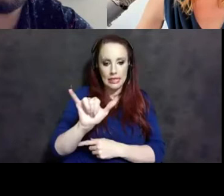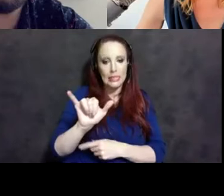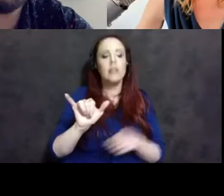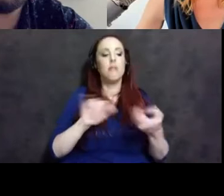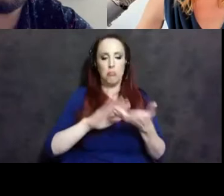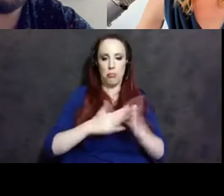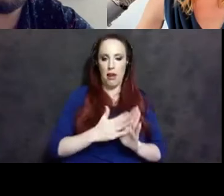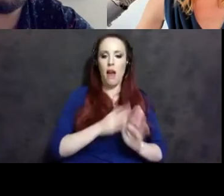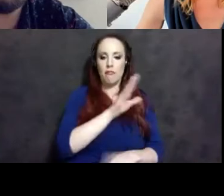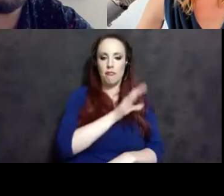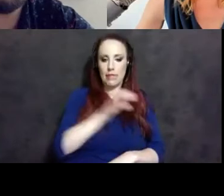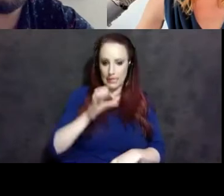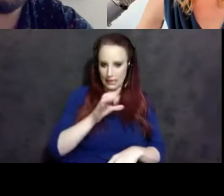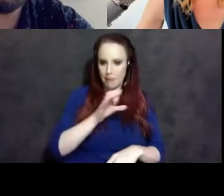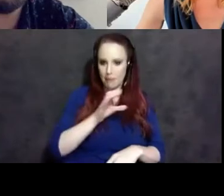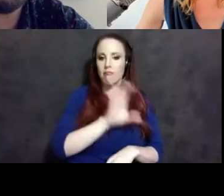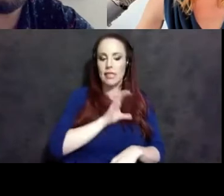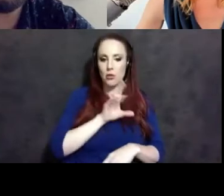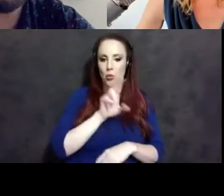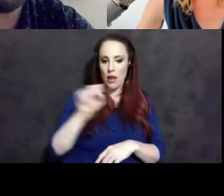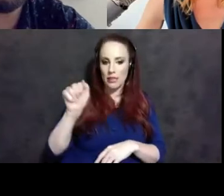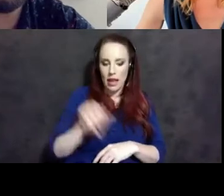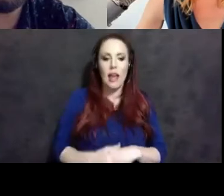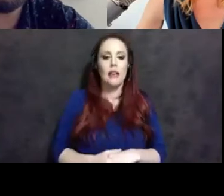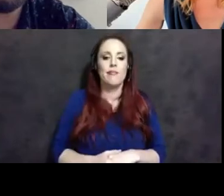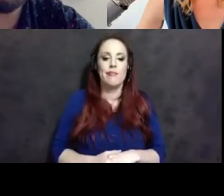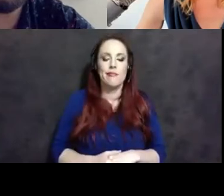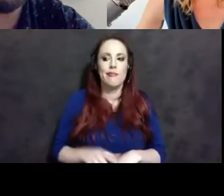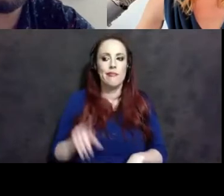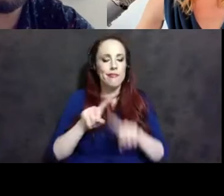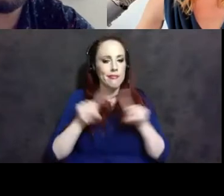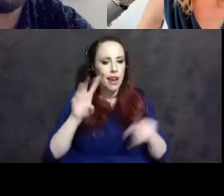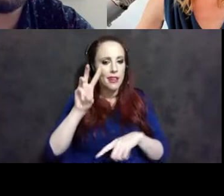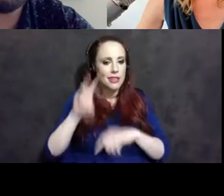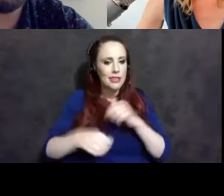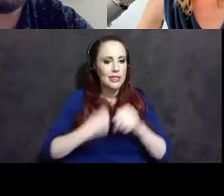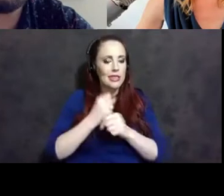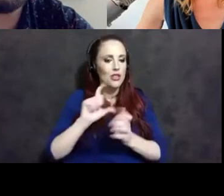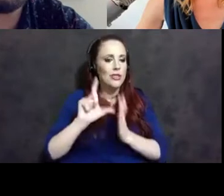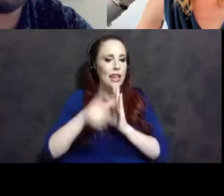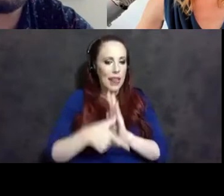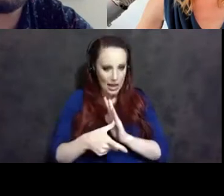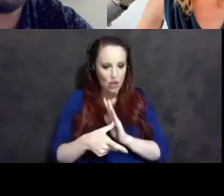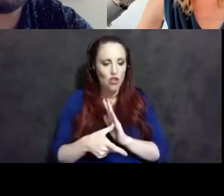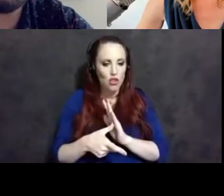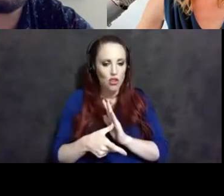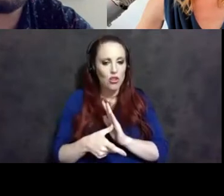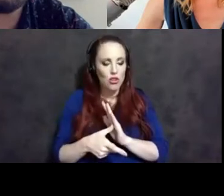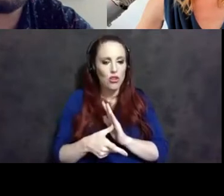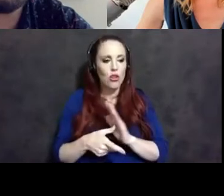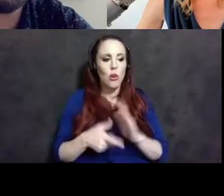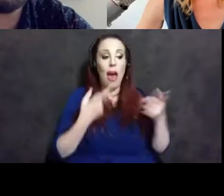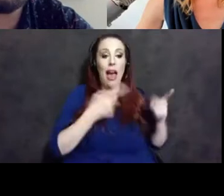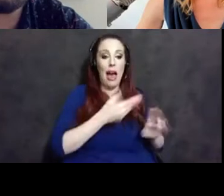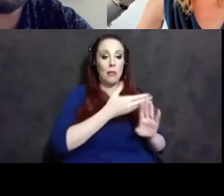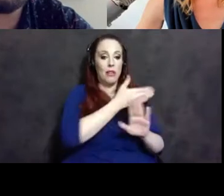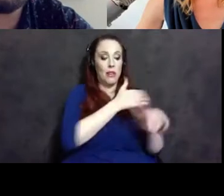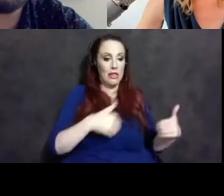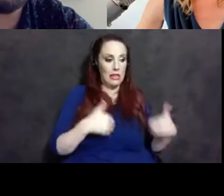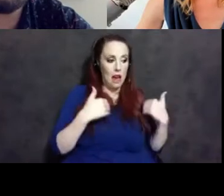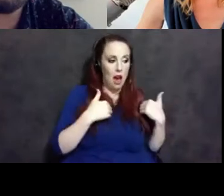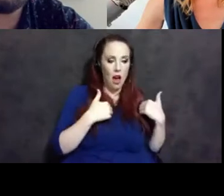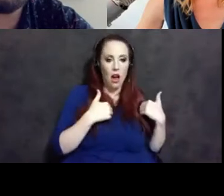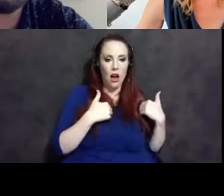However, six years later, the things that happened, things she did when she was younger